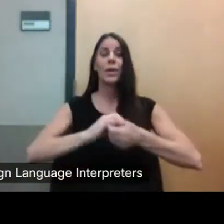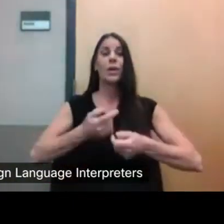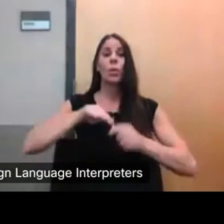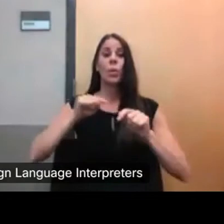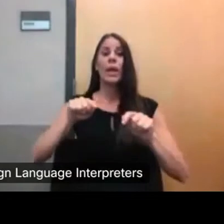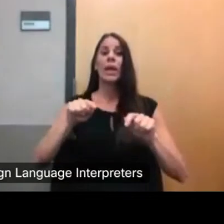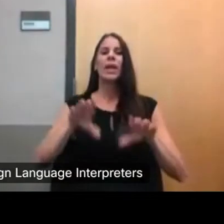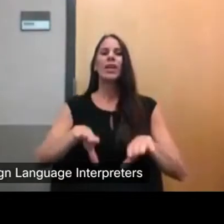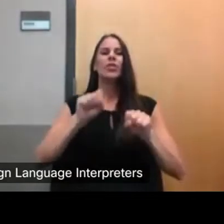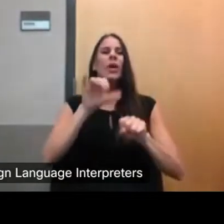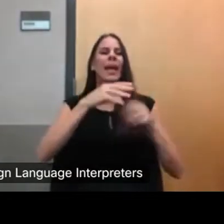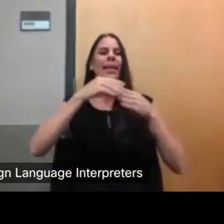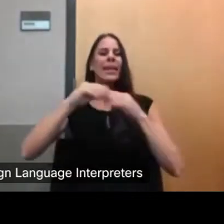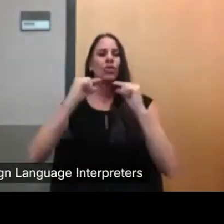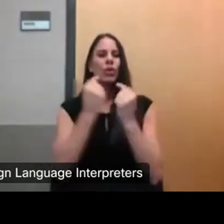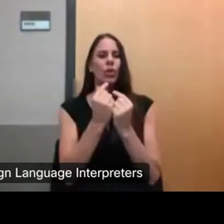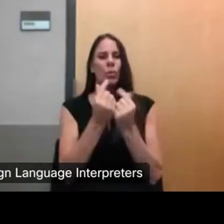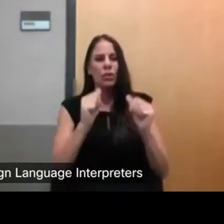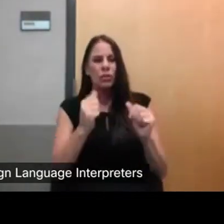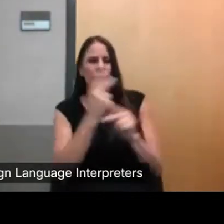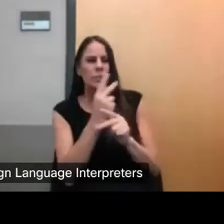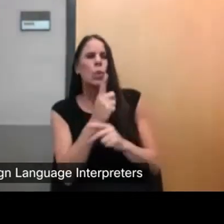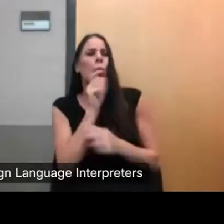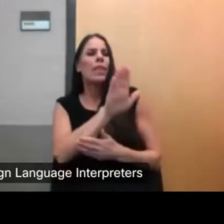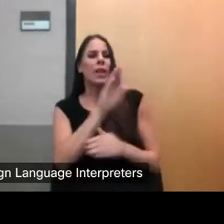group and then find out who their communications folks were and think about, you know, these